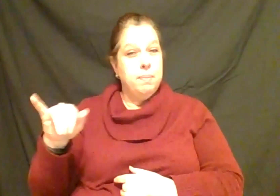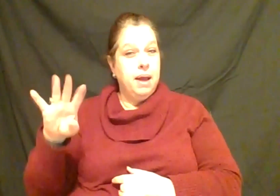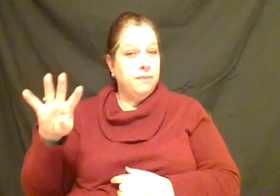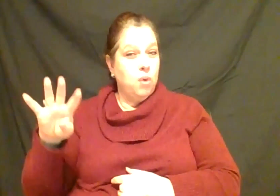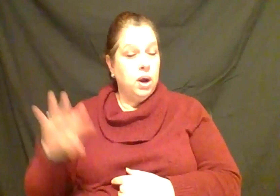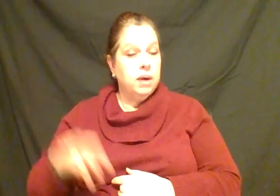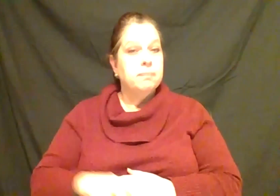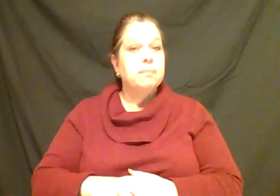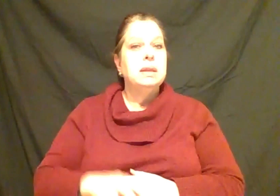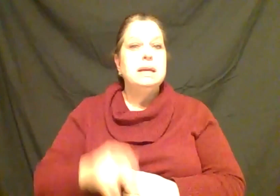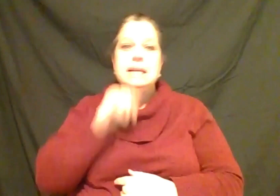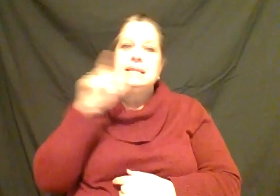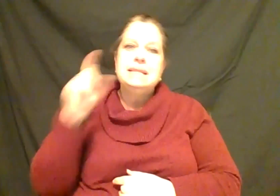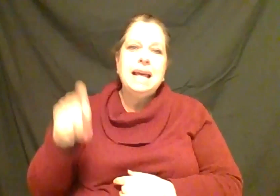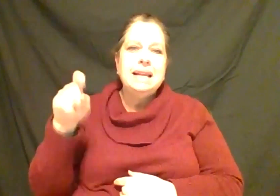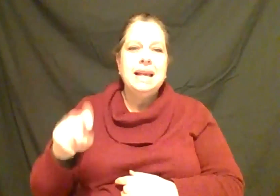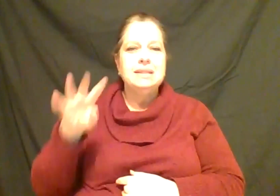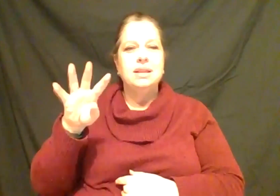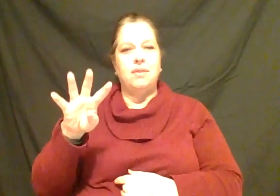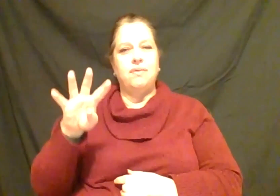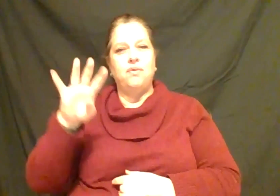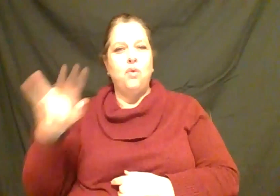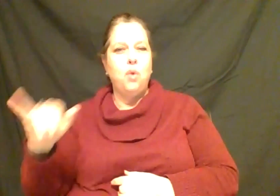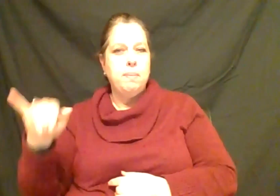that it's not necessarily a four by four model so i'm going to modify the question